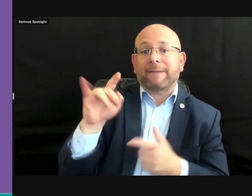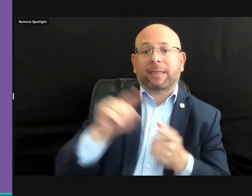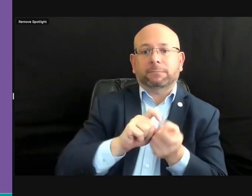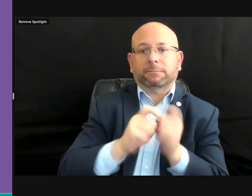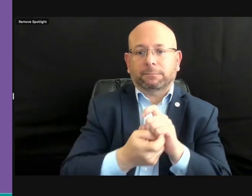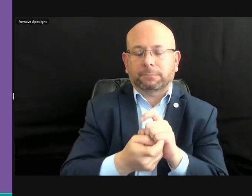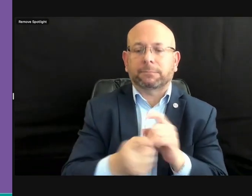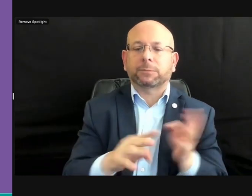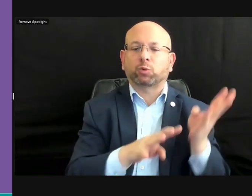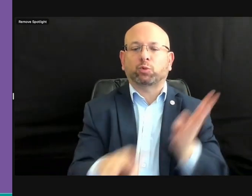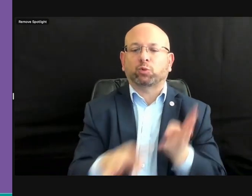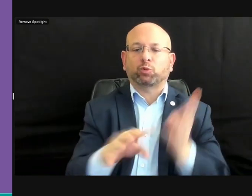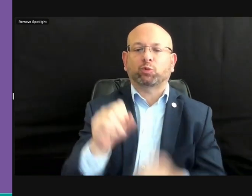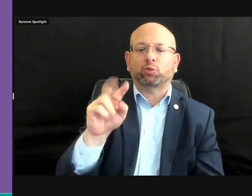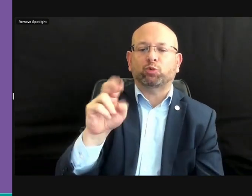Then the service changed to a streaming model.